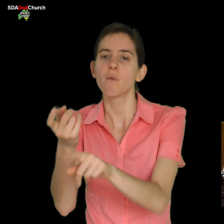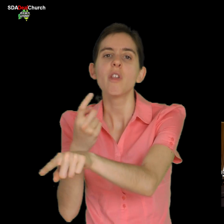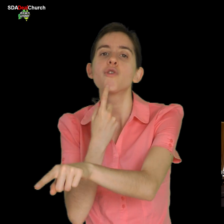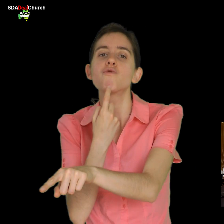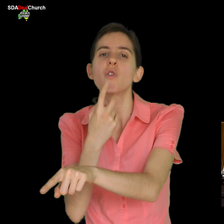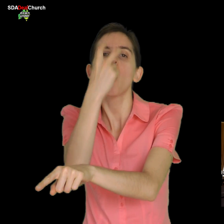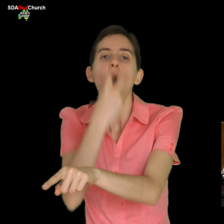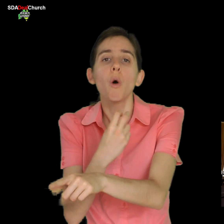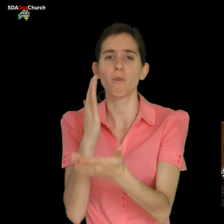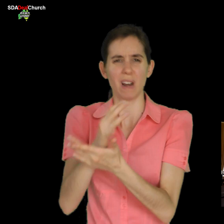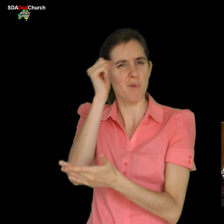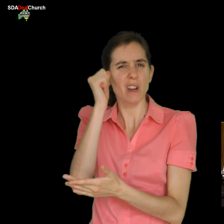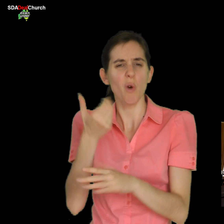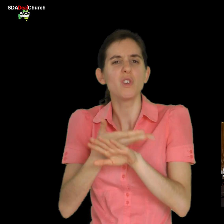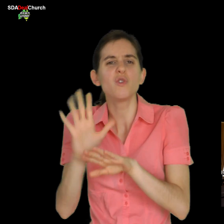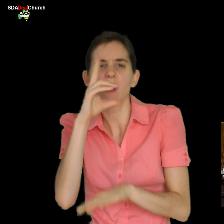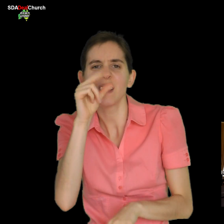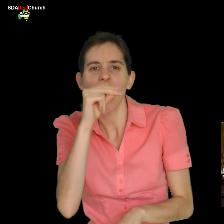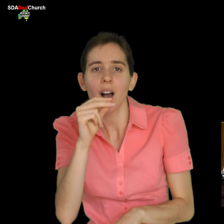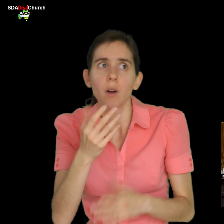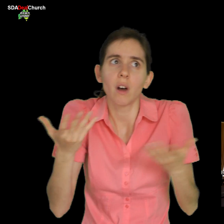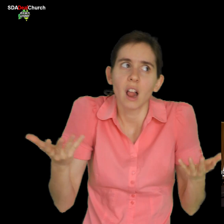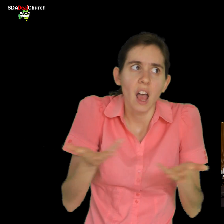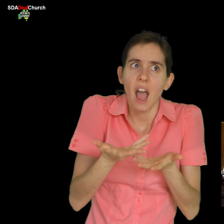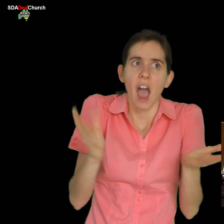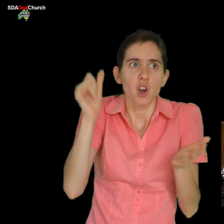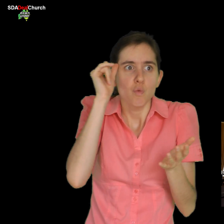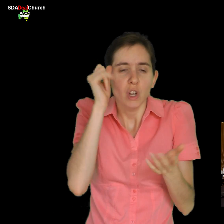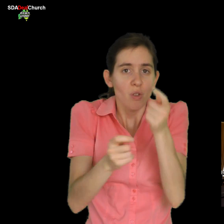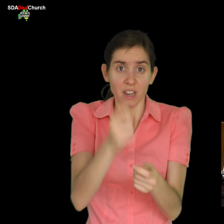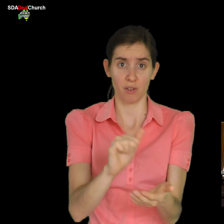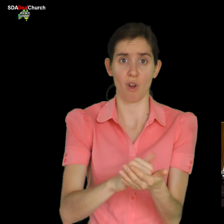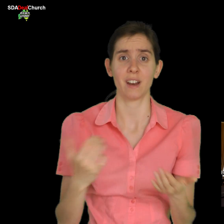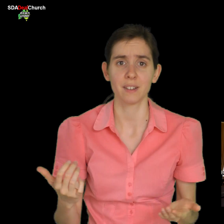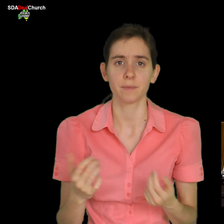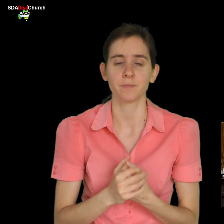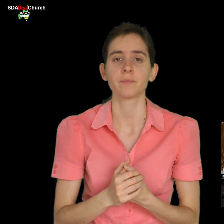confidence the age of any rock? Carbon-14 dating, the only method that actually